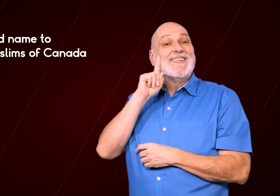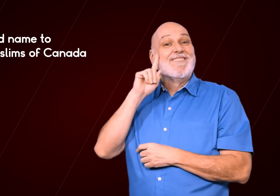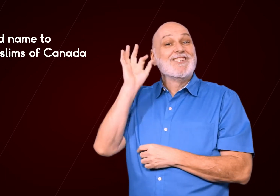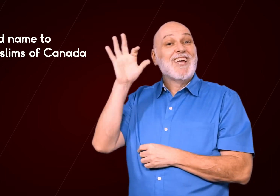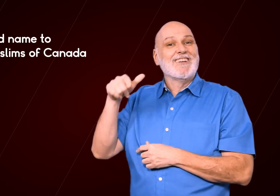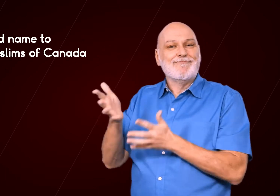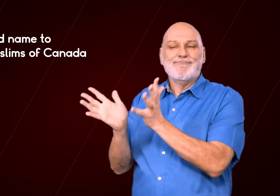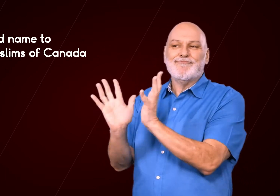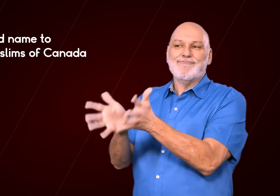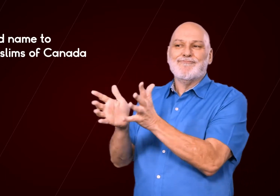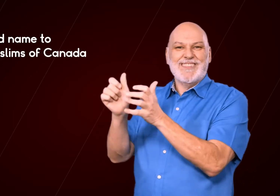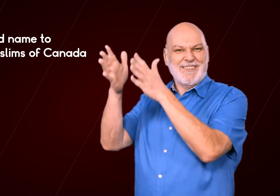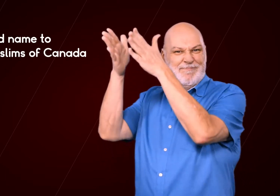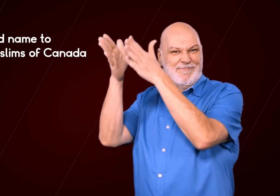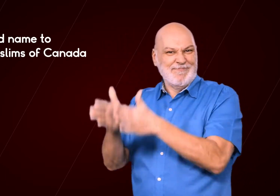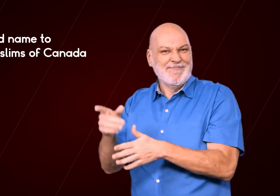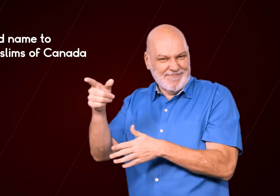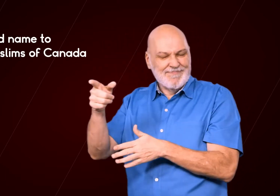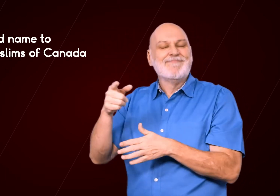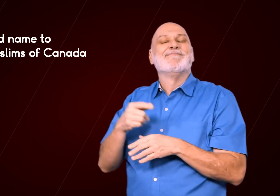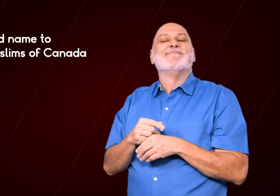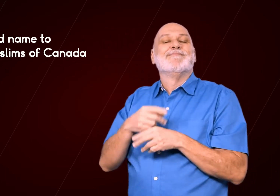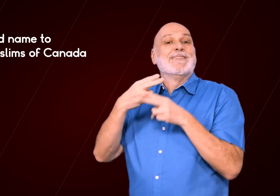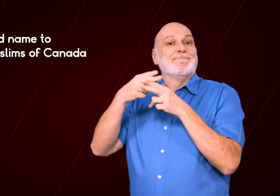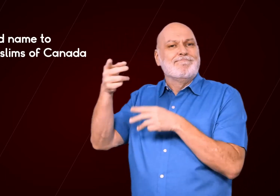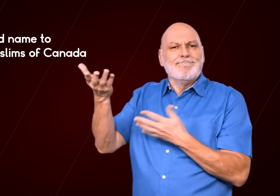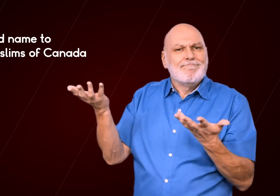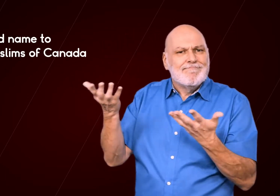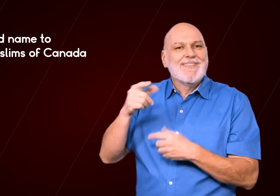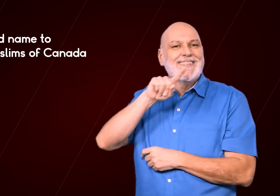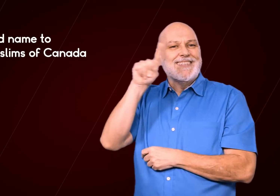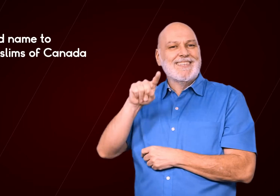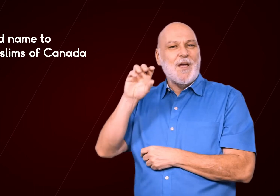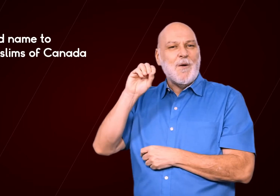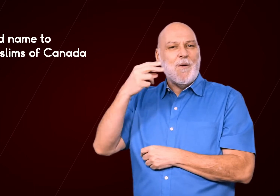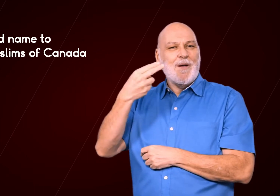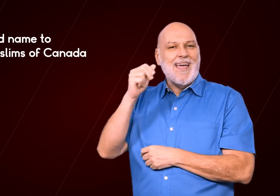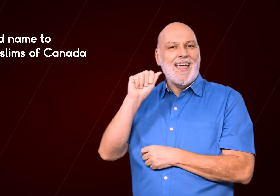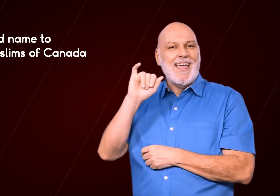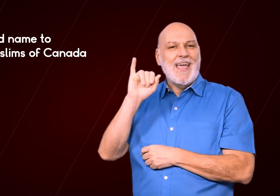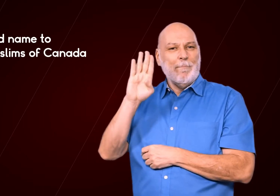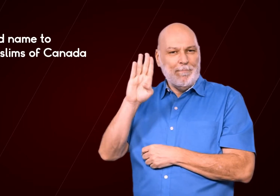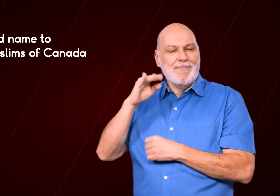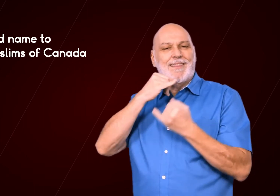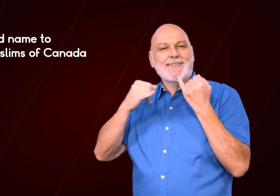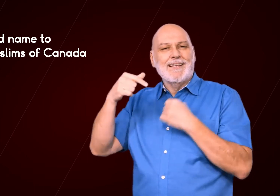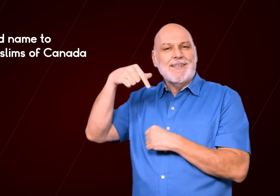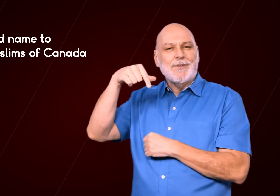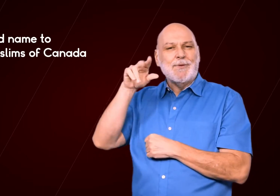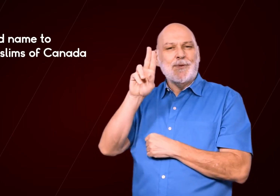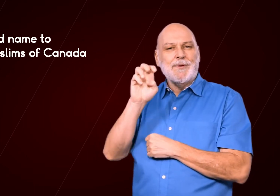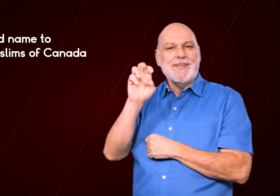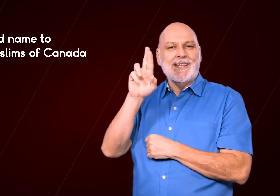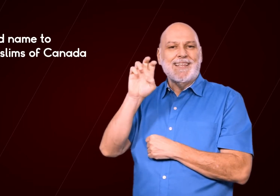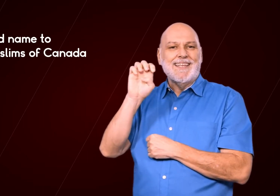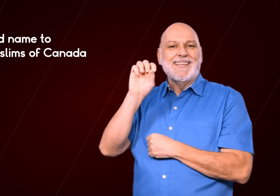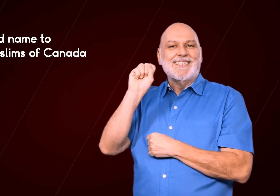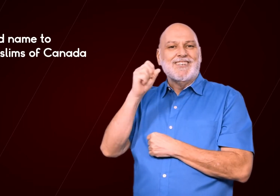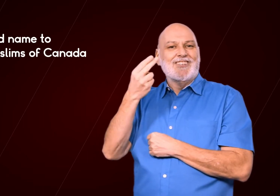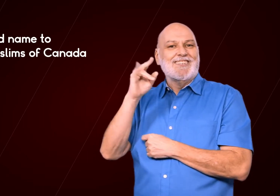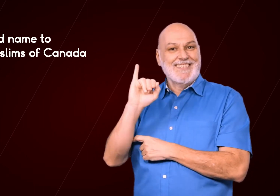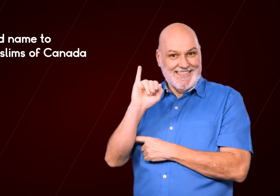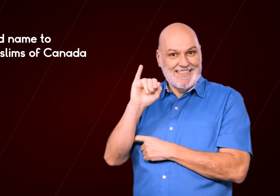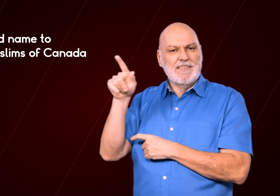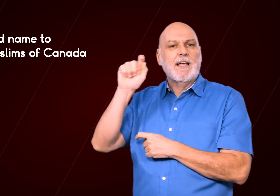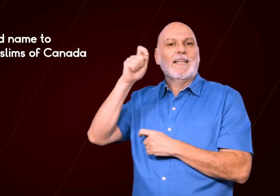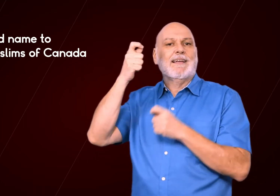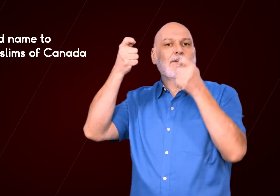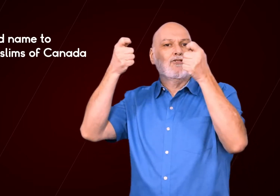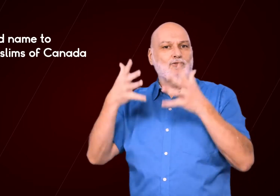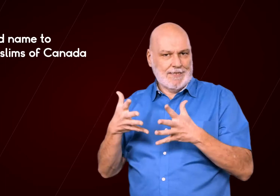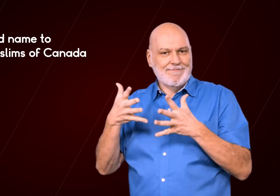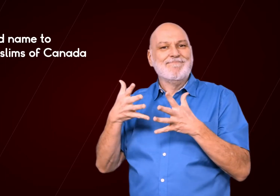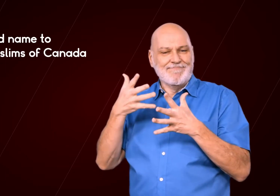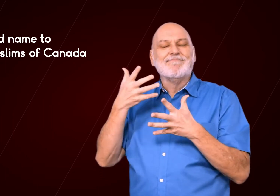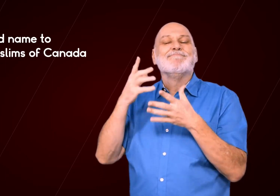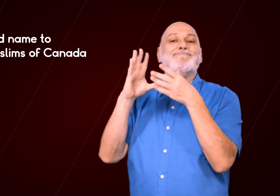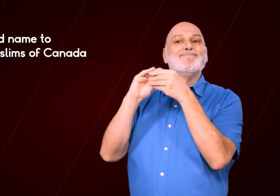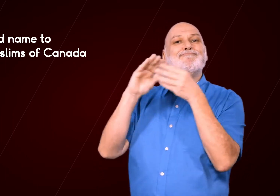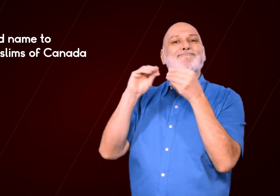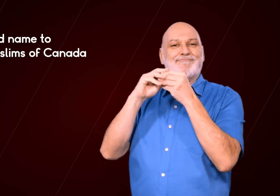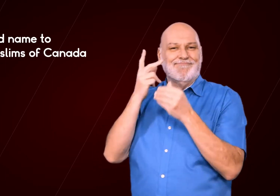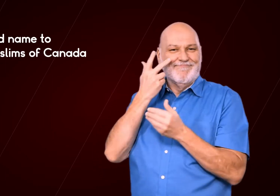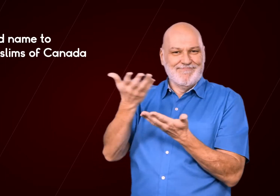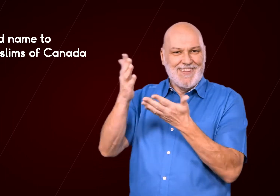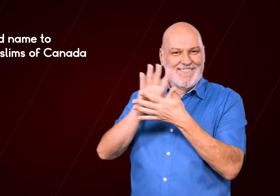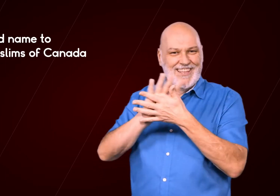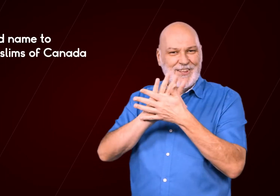DeafDots spoke with Zohaib Quereshi, its Executive Director.